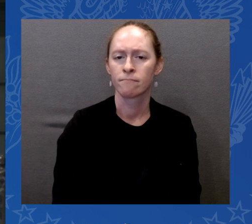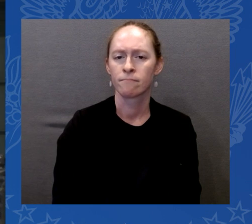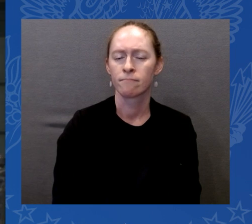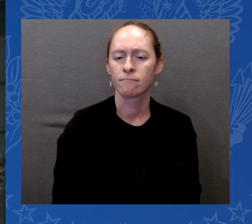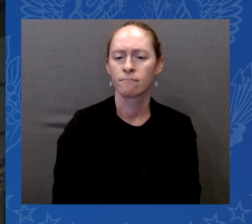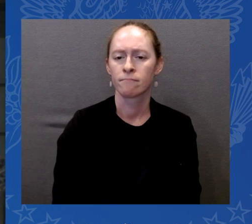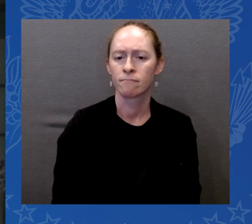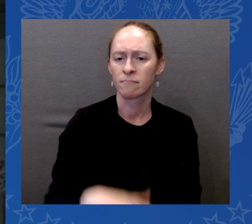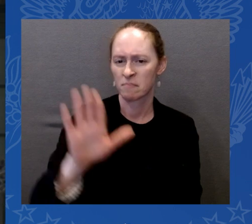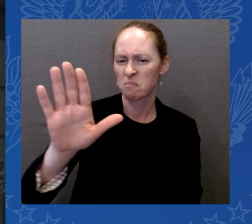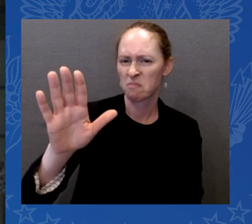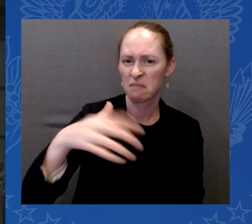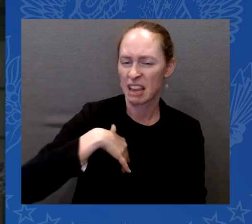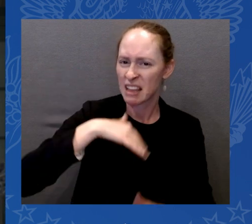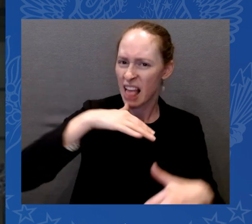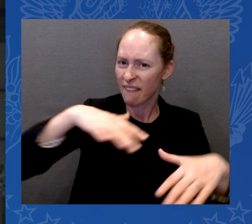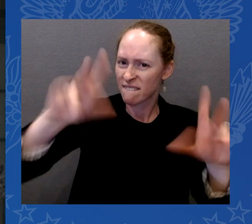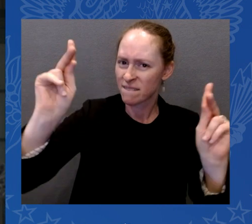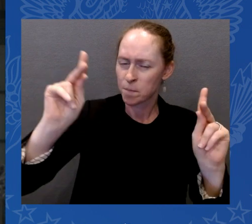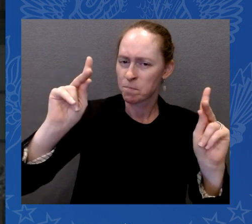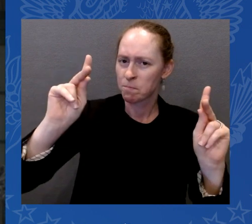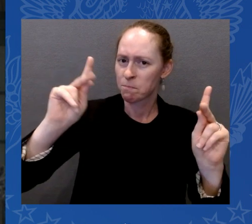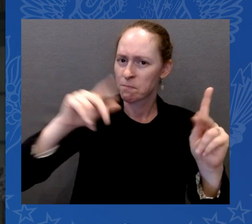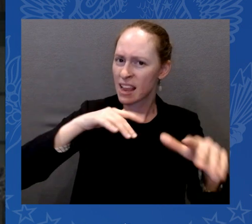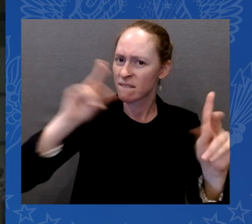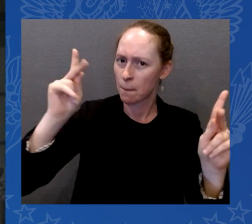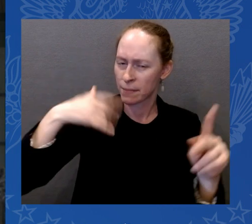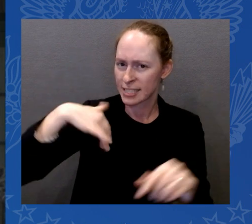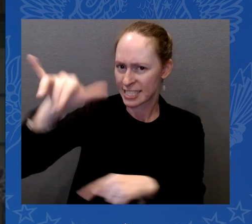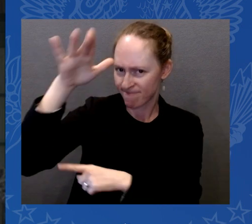and lower the cost of lifesaving insulin for children and families as well.